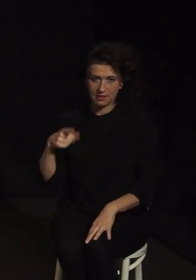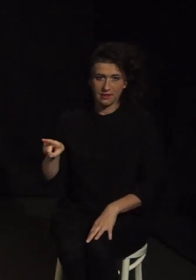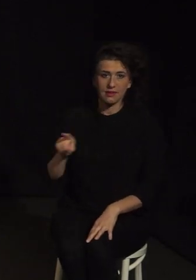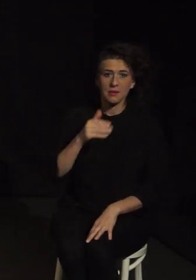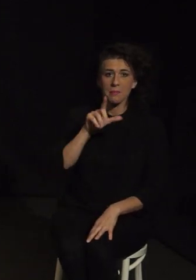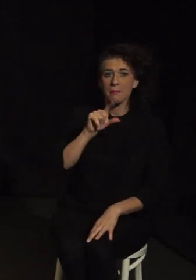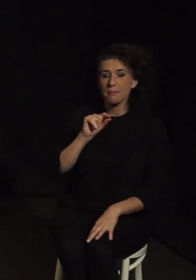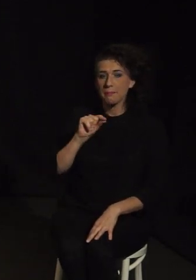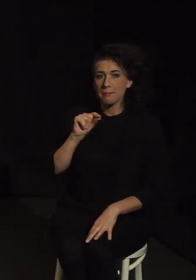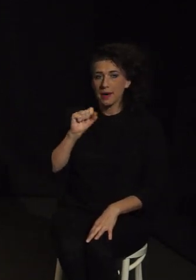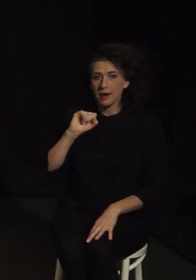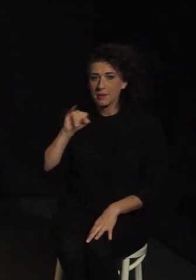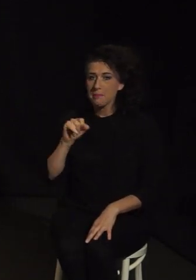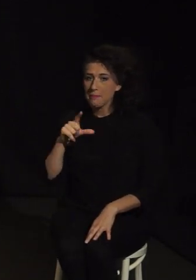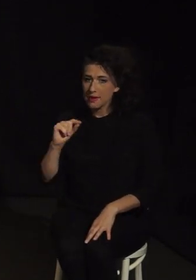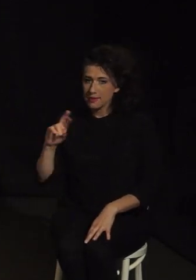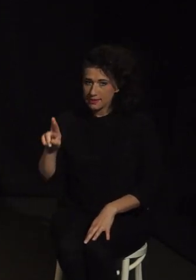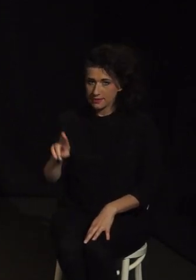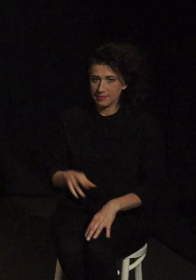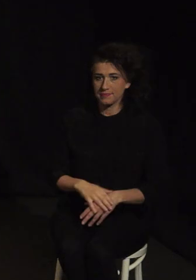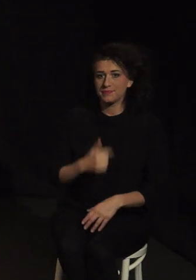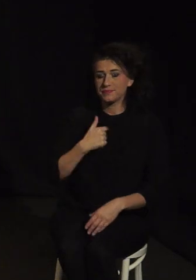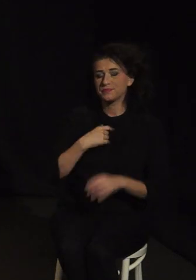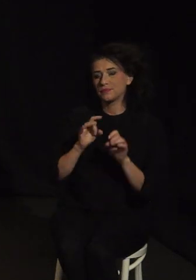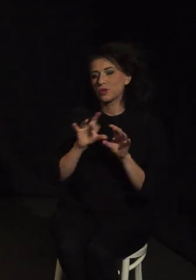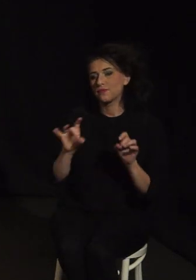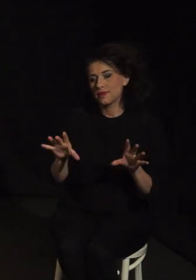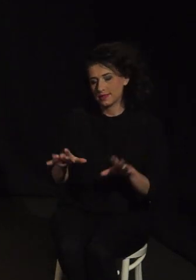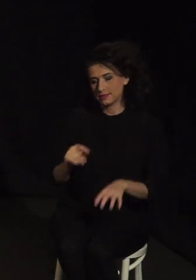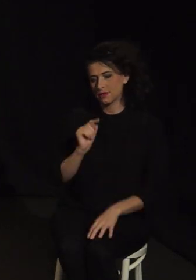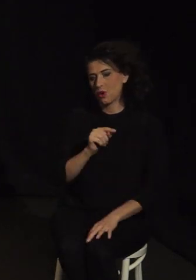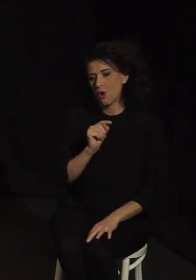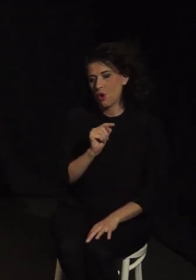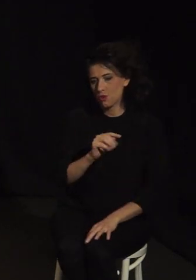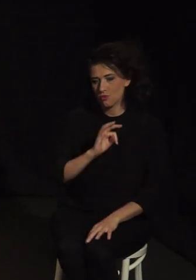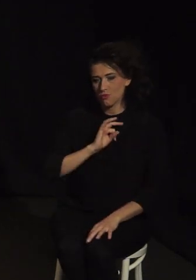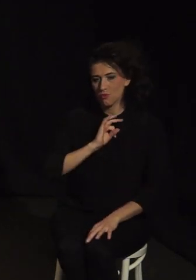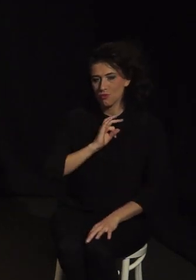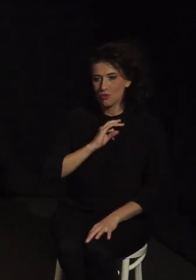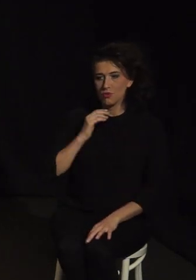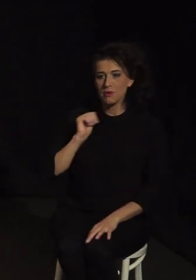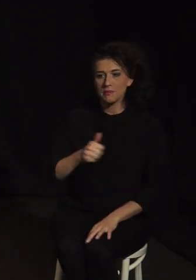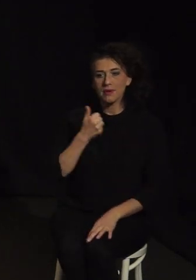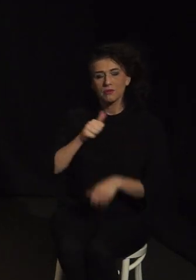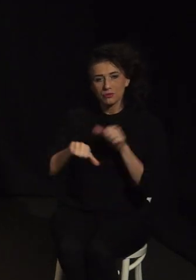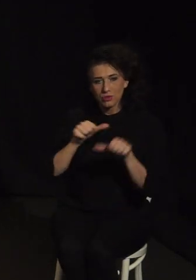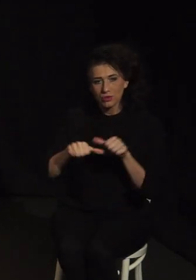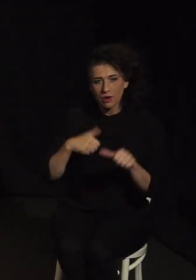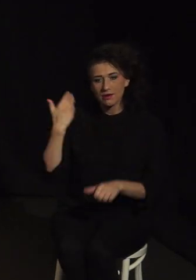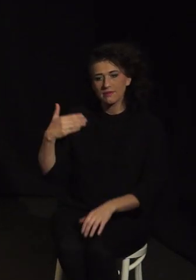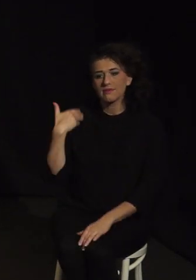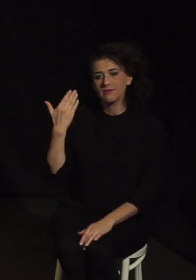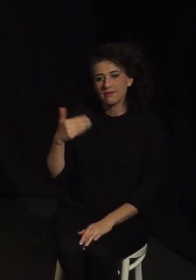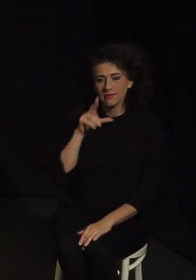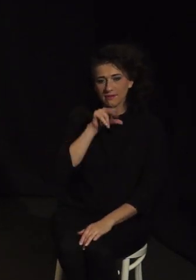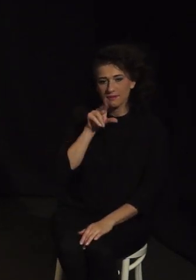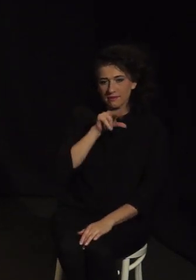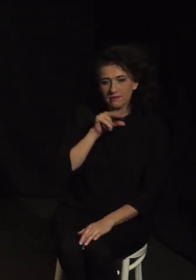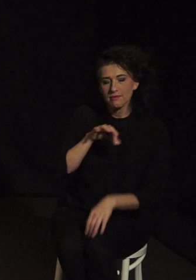I was lucky that he was my professor. In the first year he introduced us to the poem.